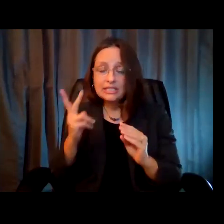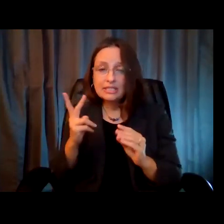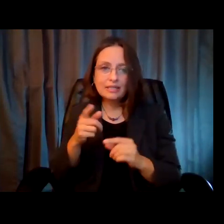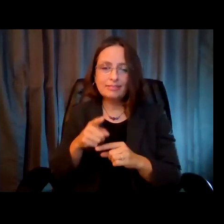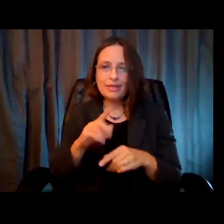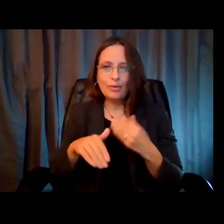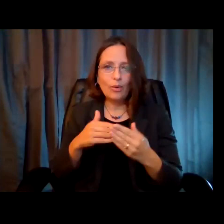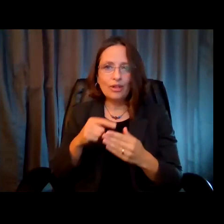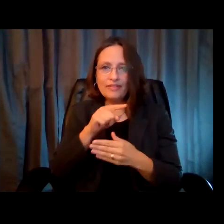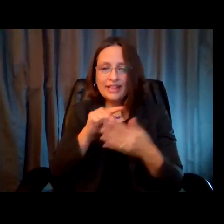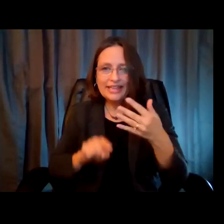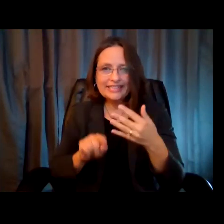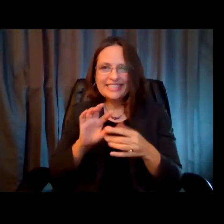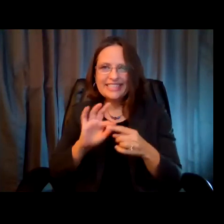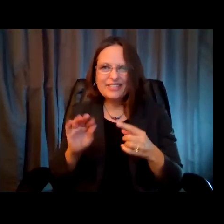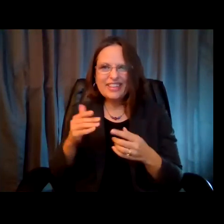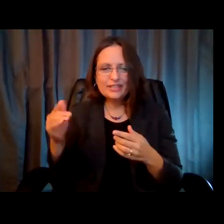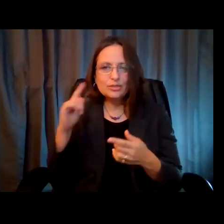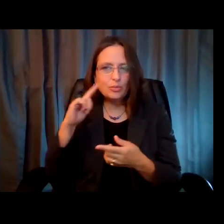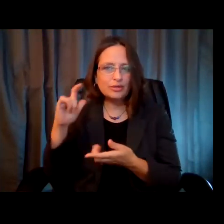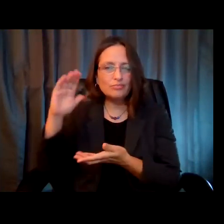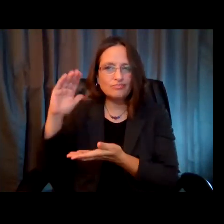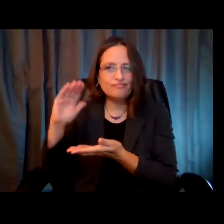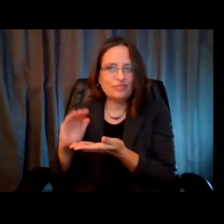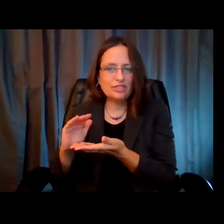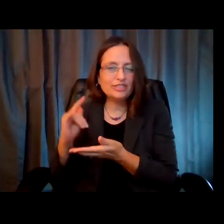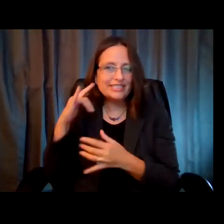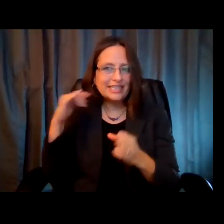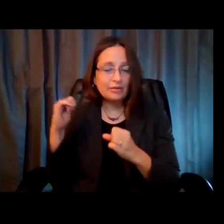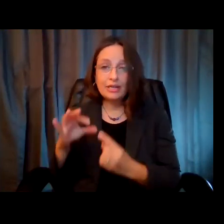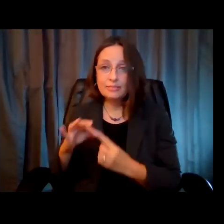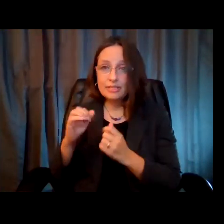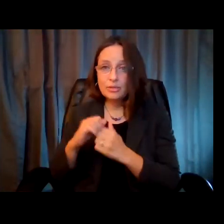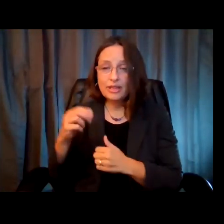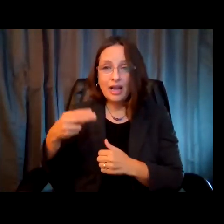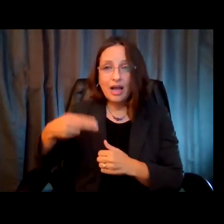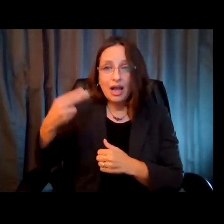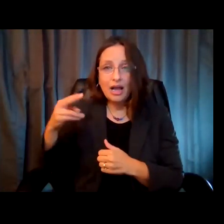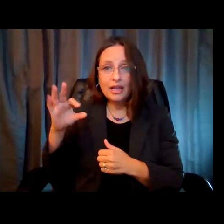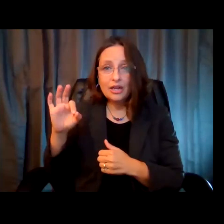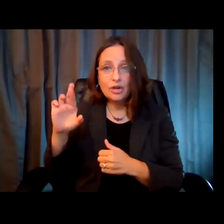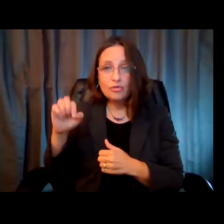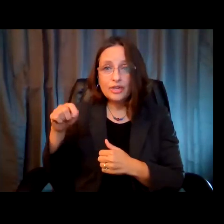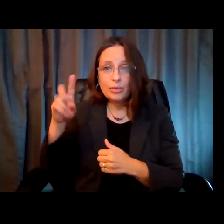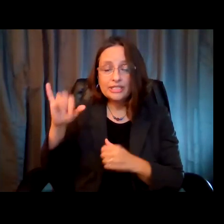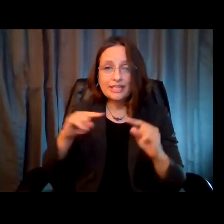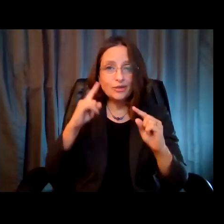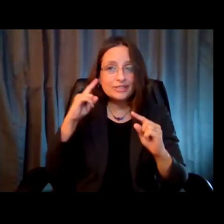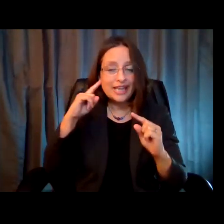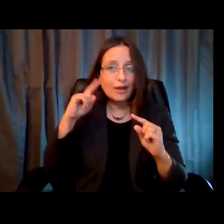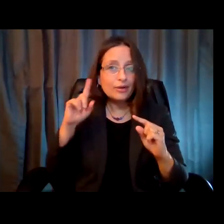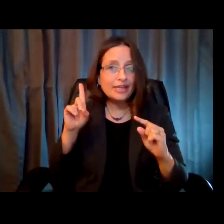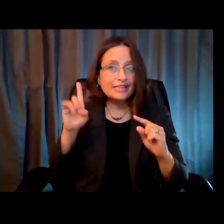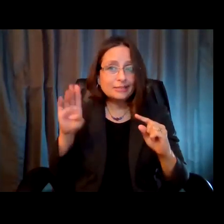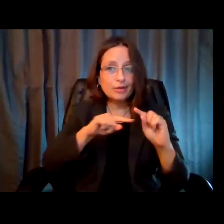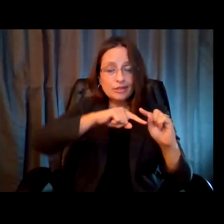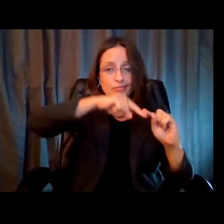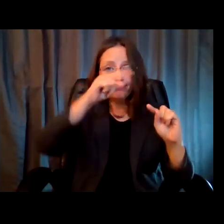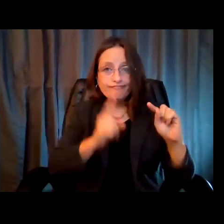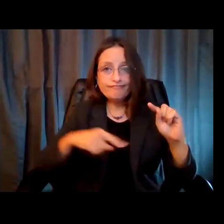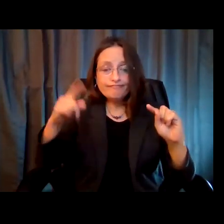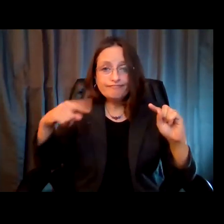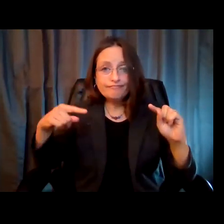physicians associates, often called PA's, nurse practitioners, APRN's, various levels of nurses,